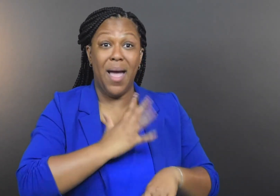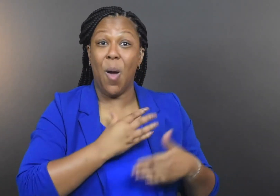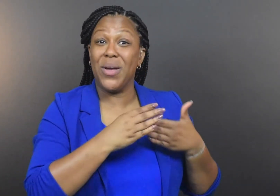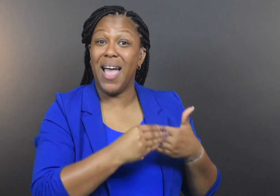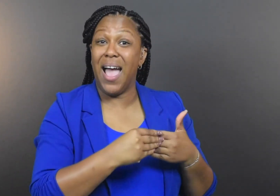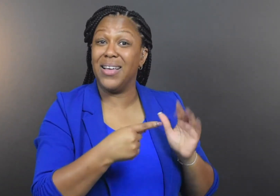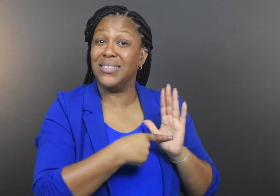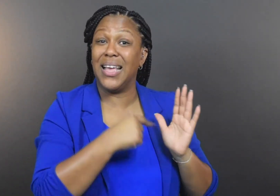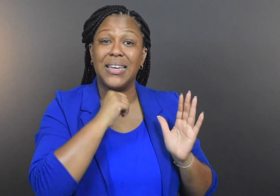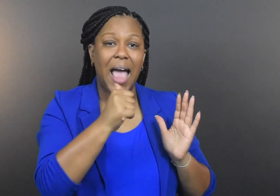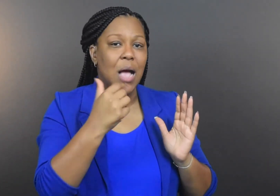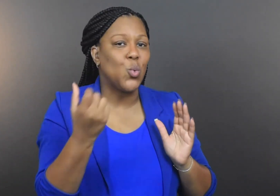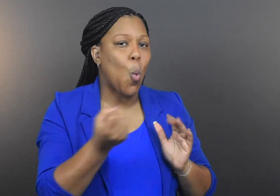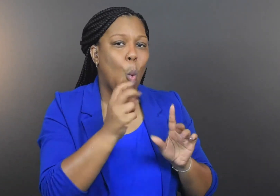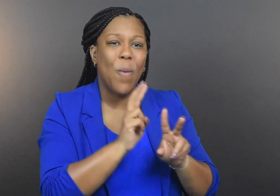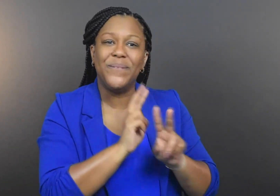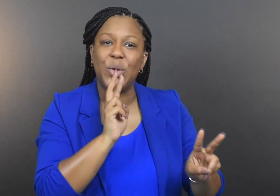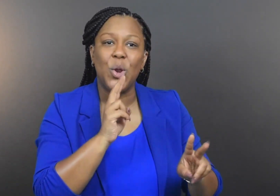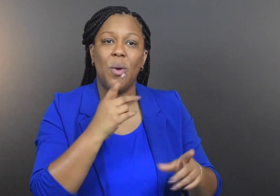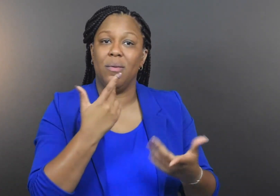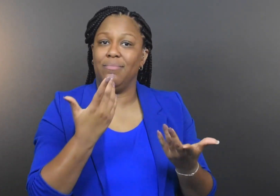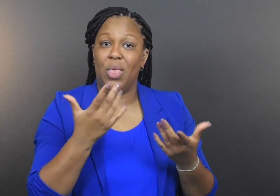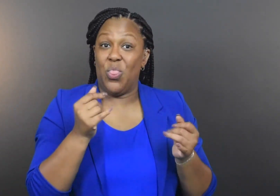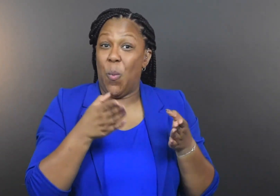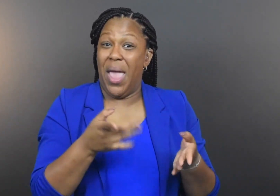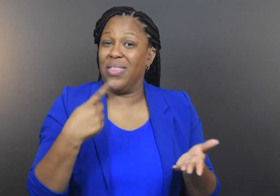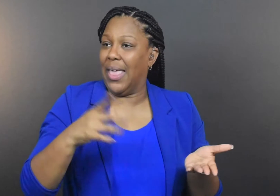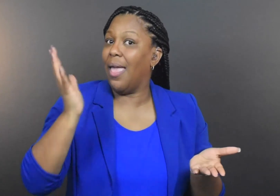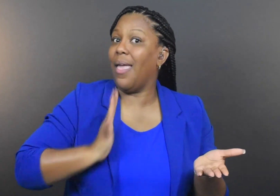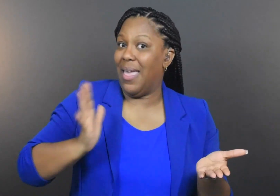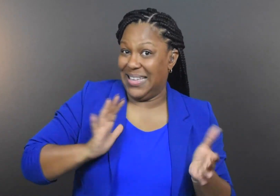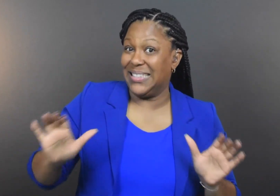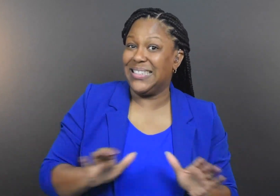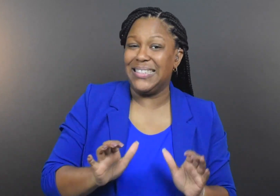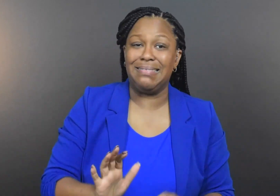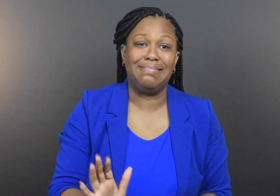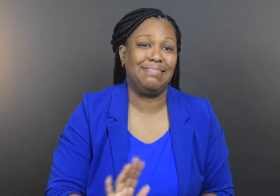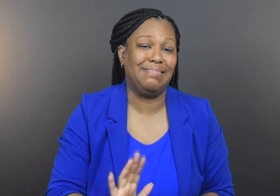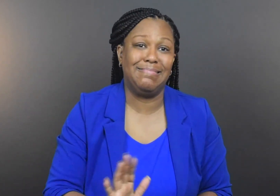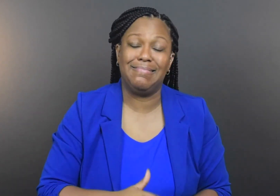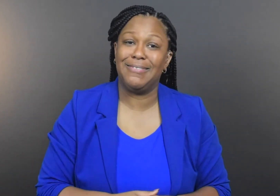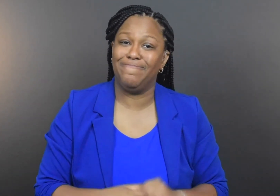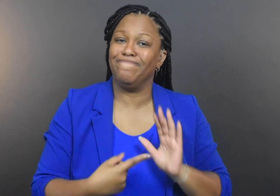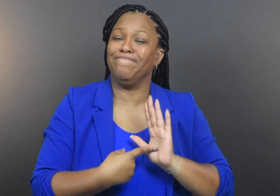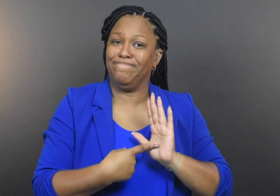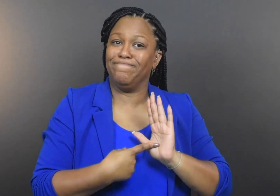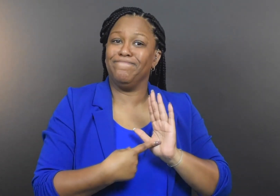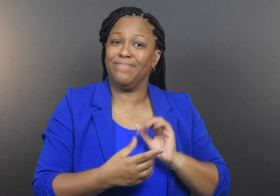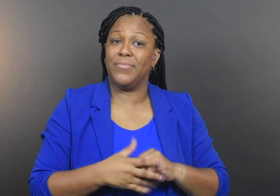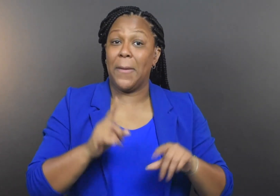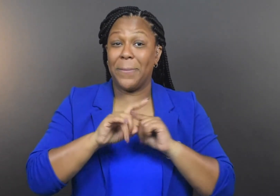At the time, our guidance said not to hold funerals the way they were used to doing it,” she says.